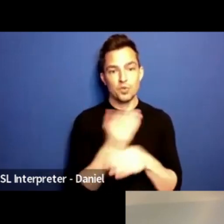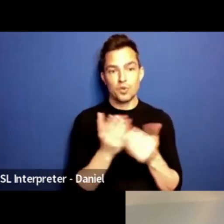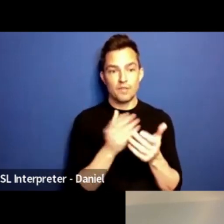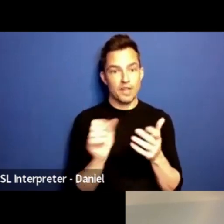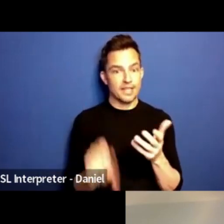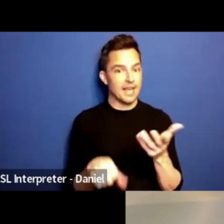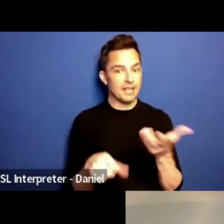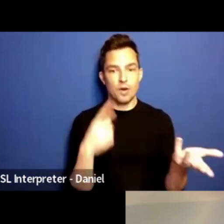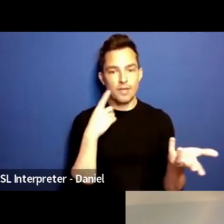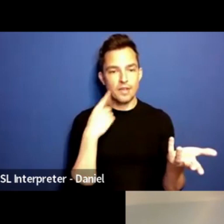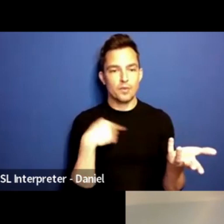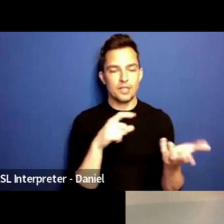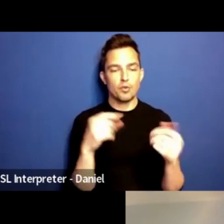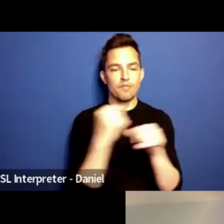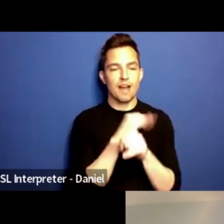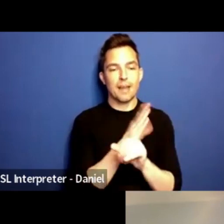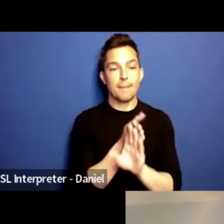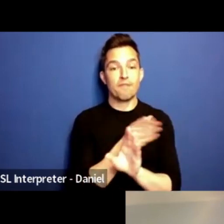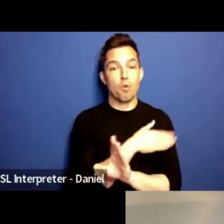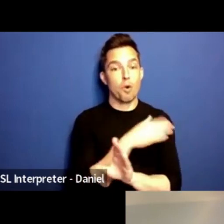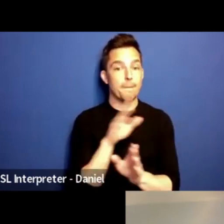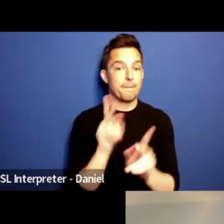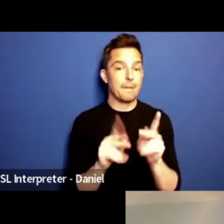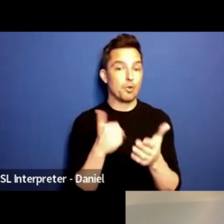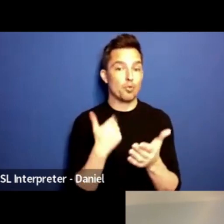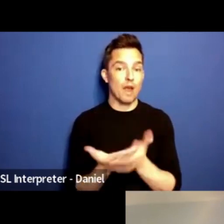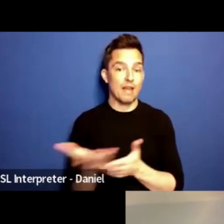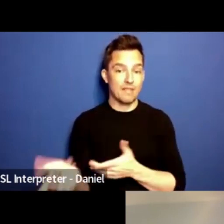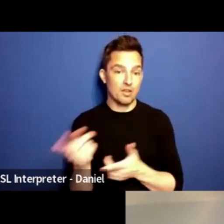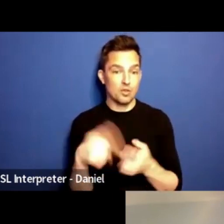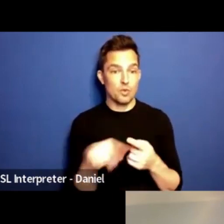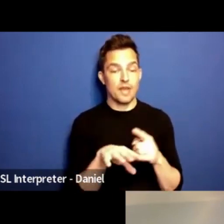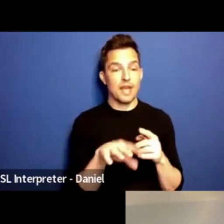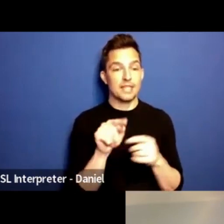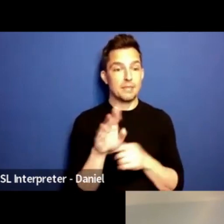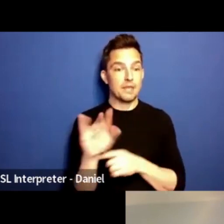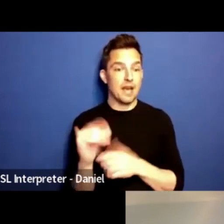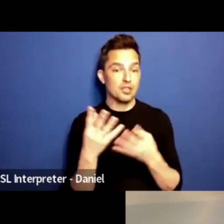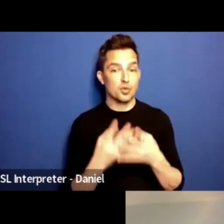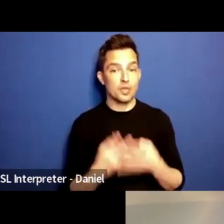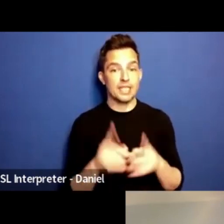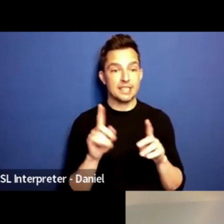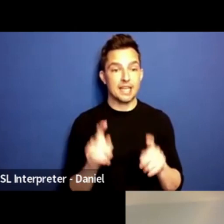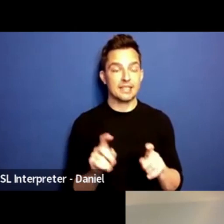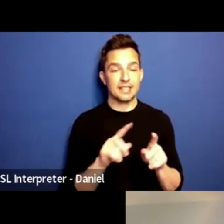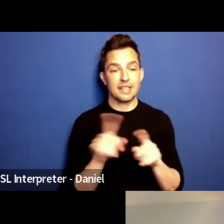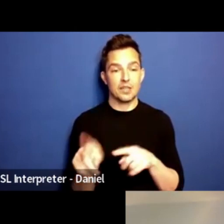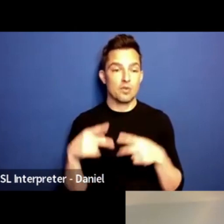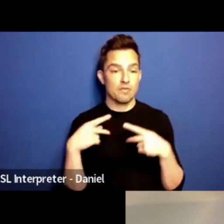I think that we need to fight it before people get there. So when they take a TBI screen or something, when they go or physical, whatever it is noted,